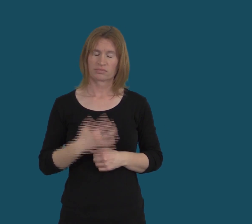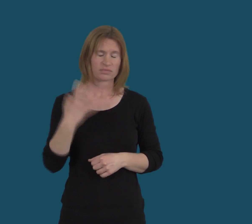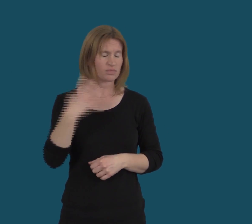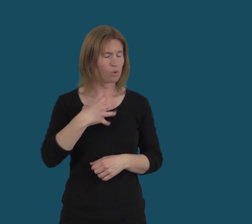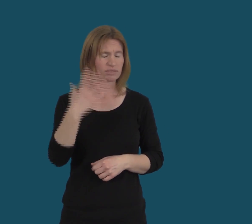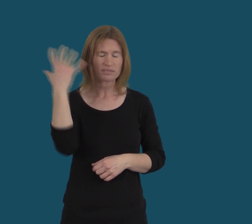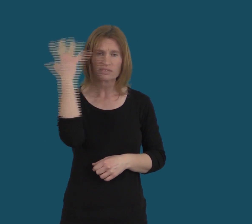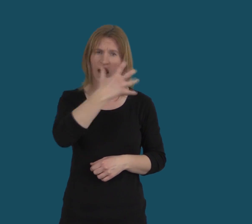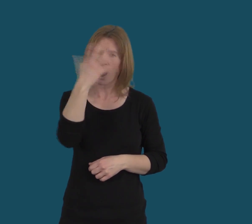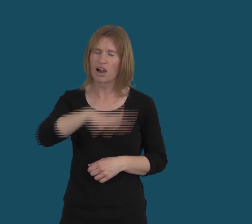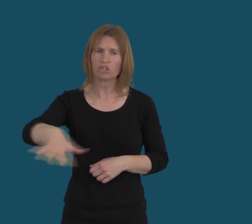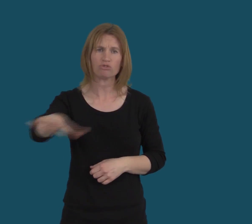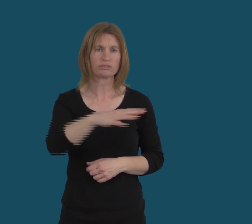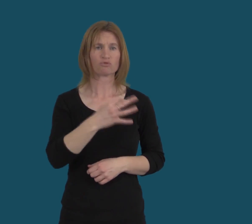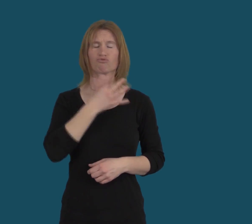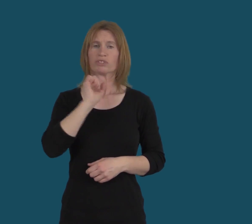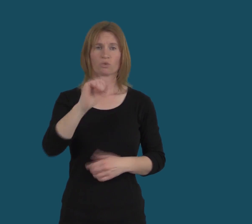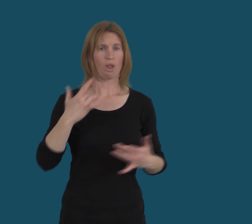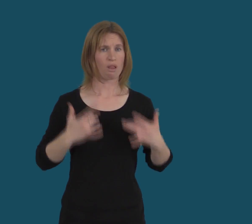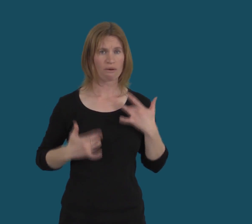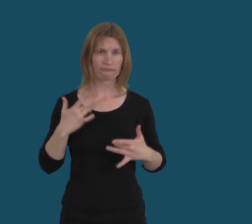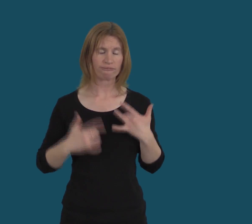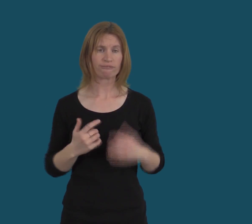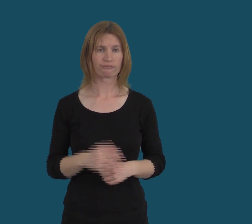Driving during a bushfire is dangerous and you will be at risk of injury or death.